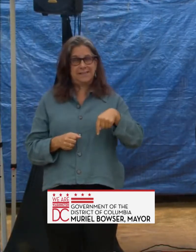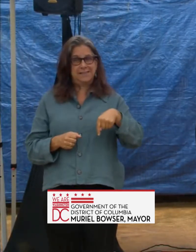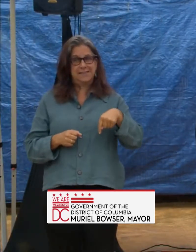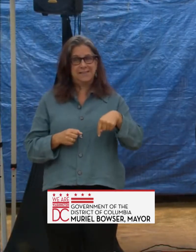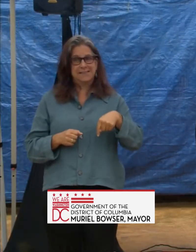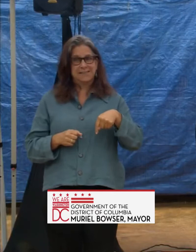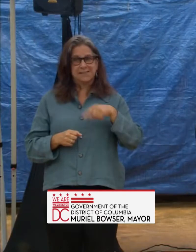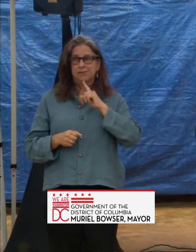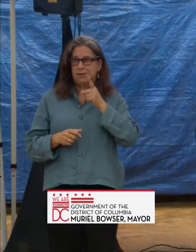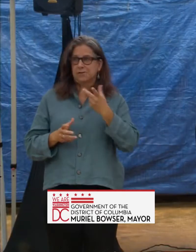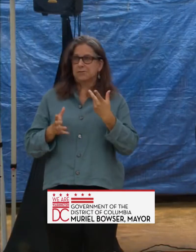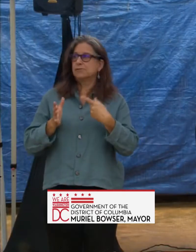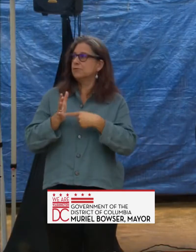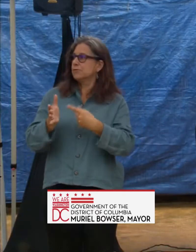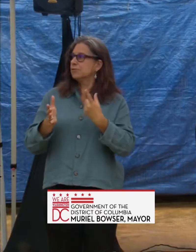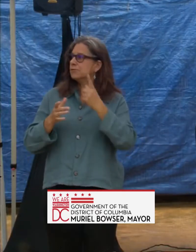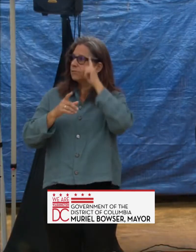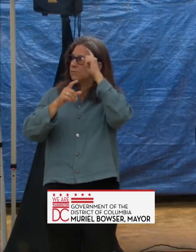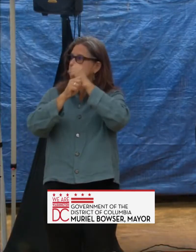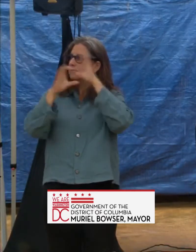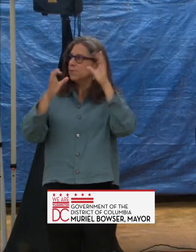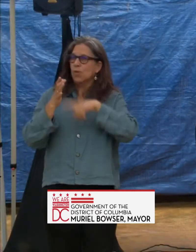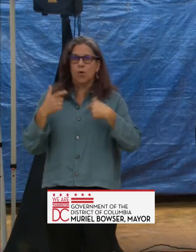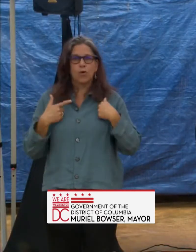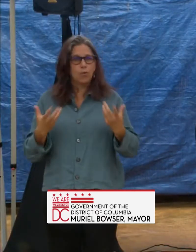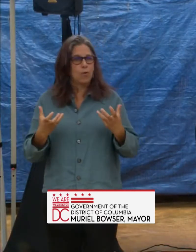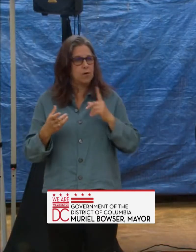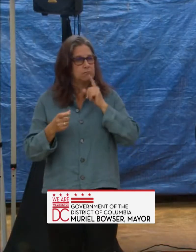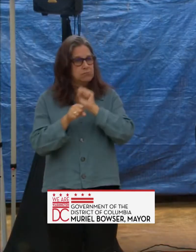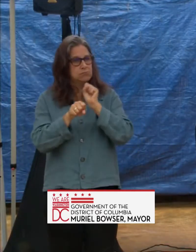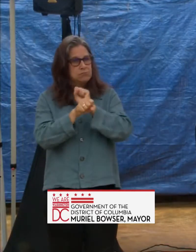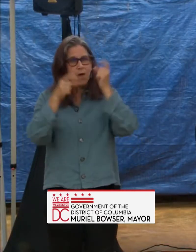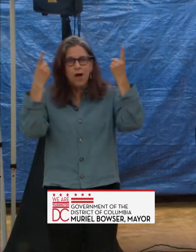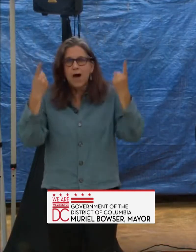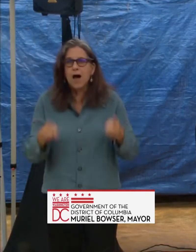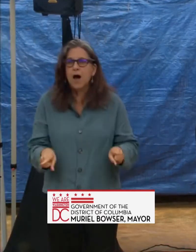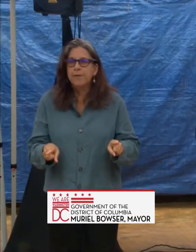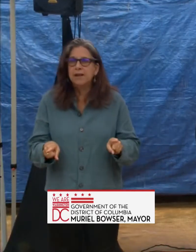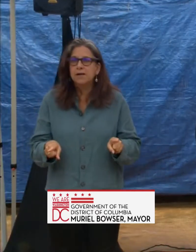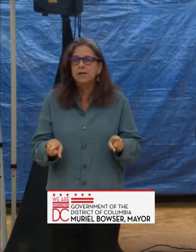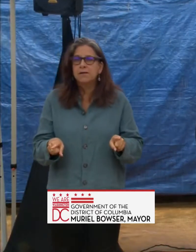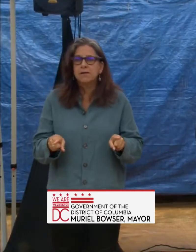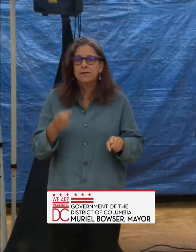WE WANT IT TO. IT'S IMPORTANT THAT THIS $12.3 MILLION INVESTMENT IS JUST